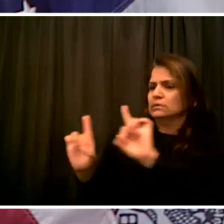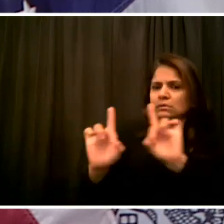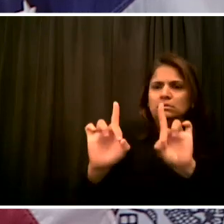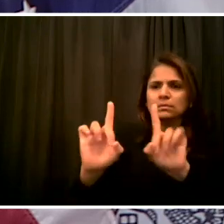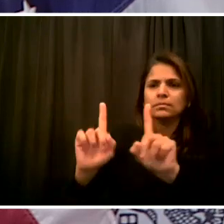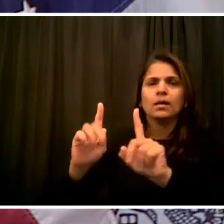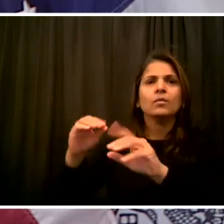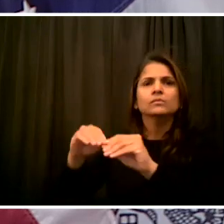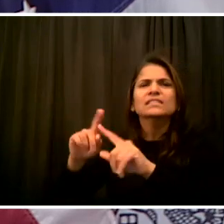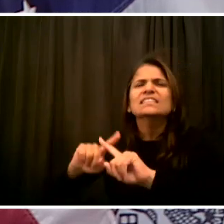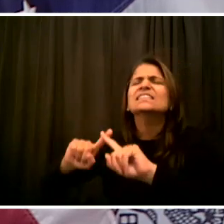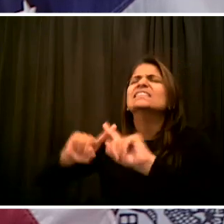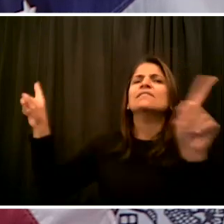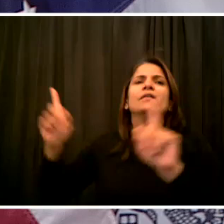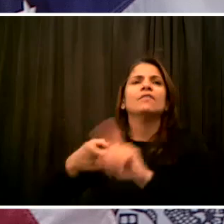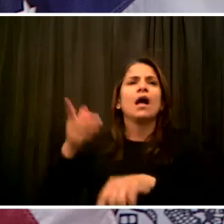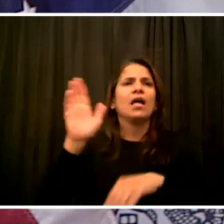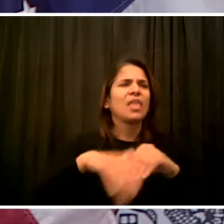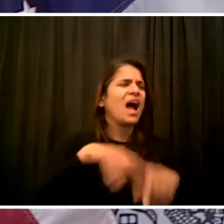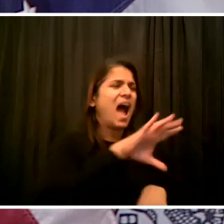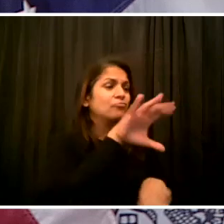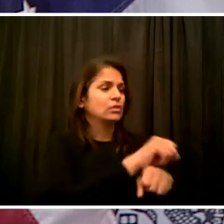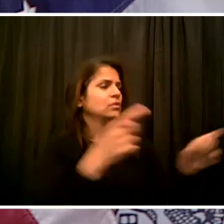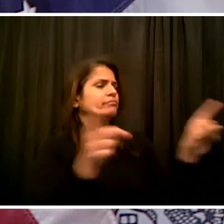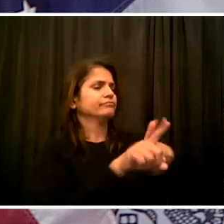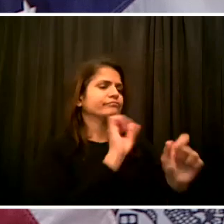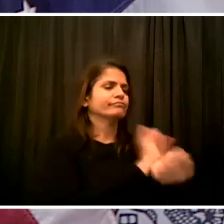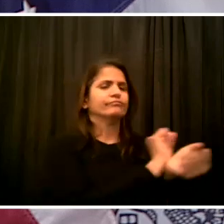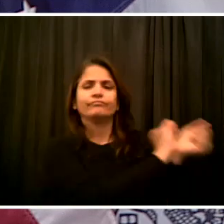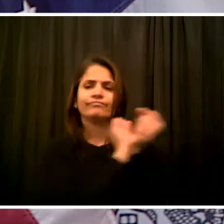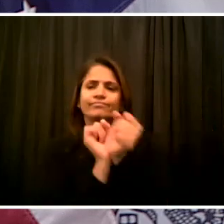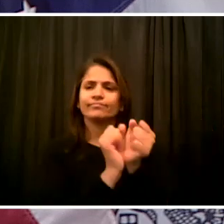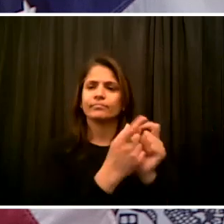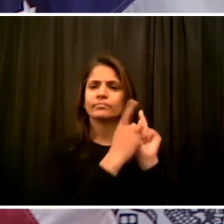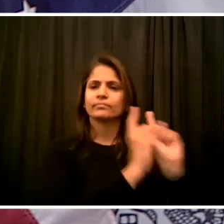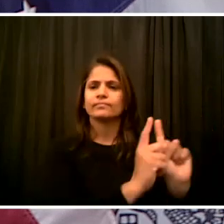RELATED TO SOMETHING ELSE,